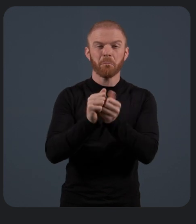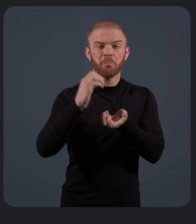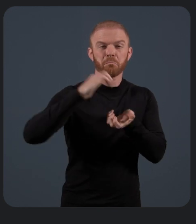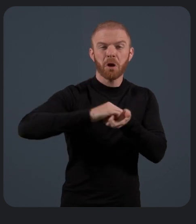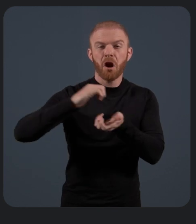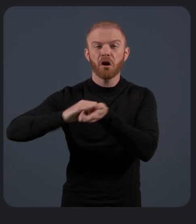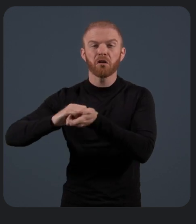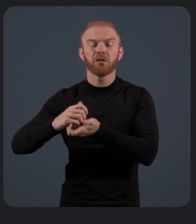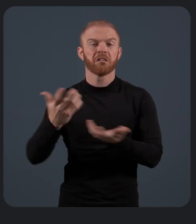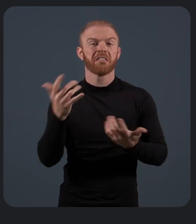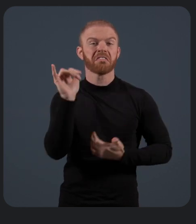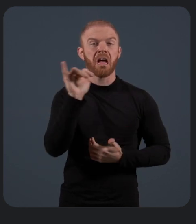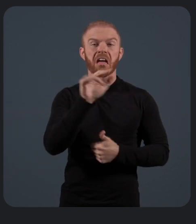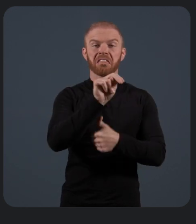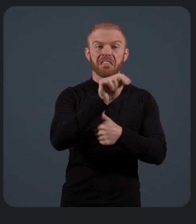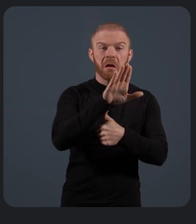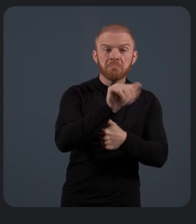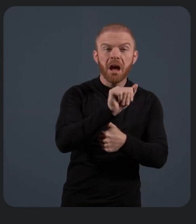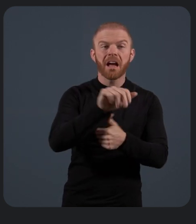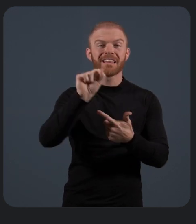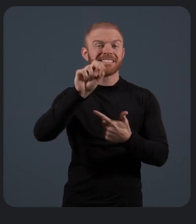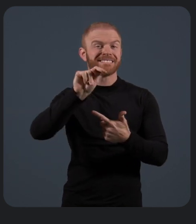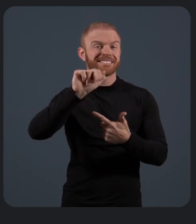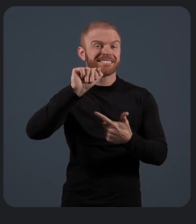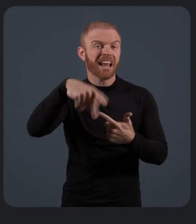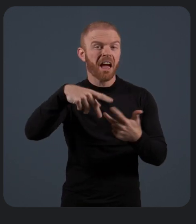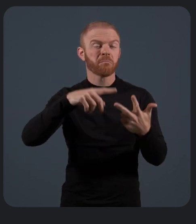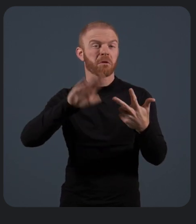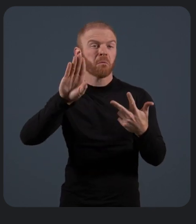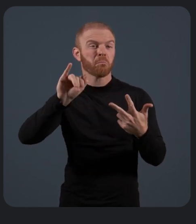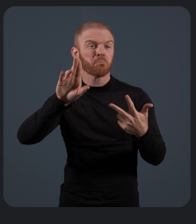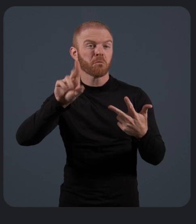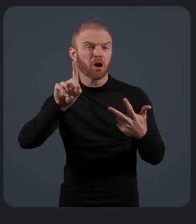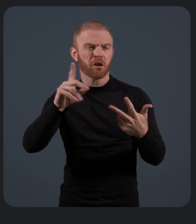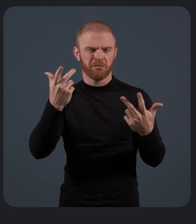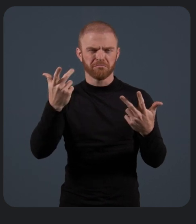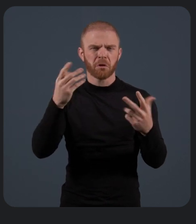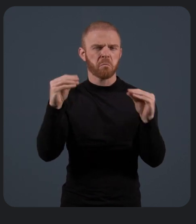We've been working with partners like the NBA, Snap, Bird,